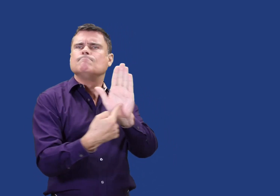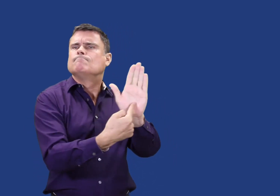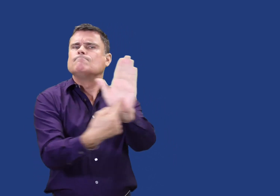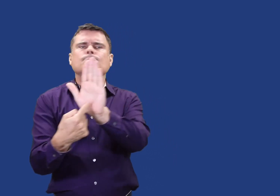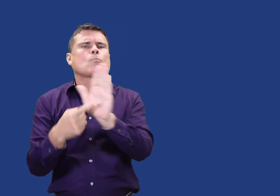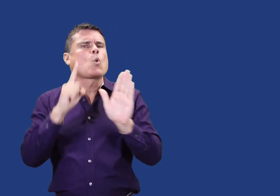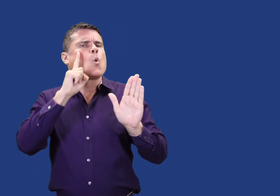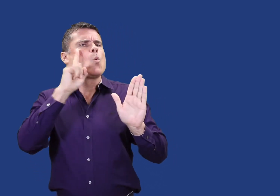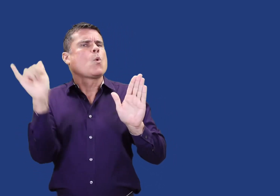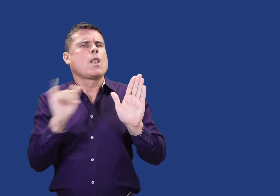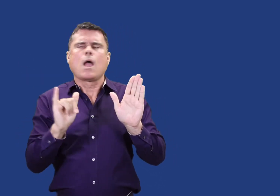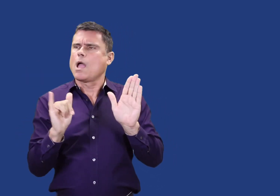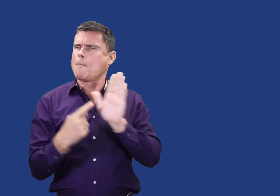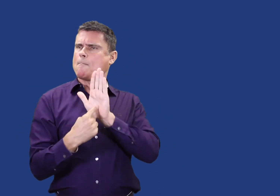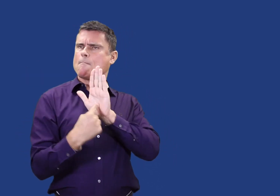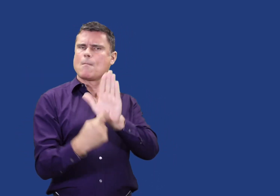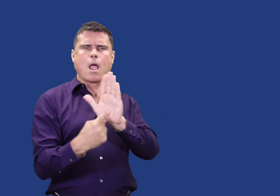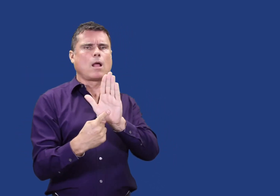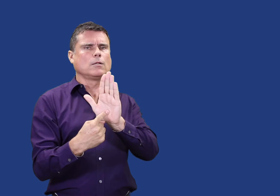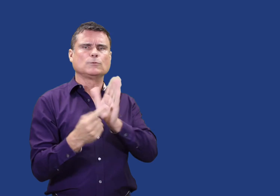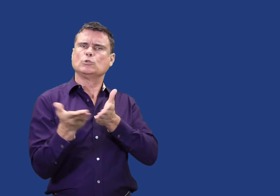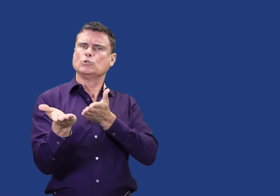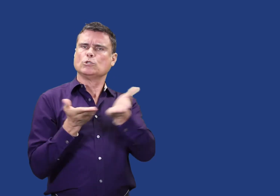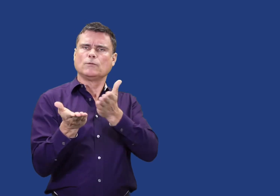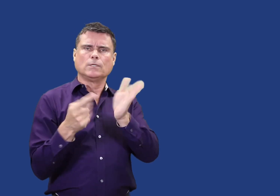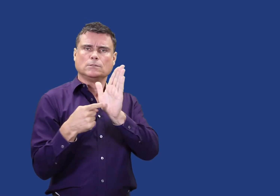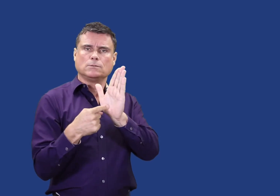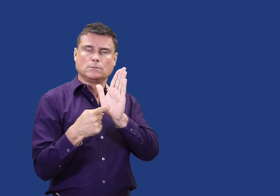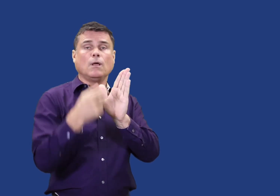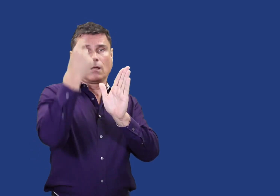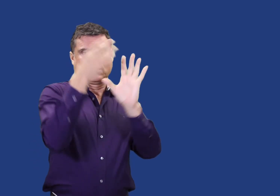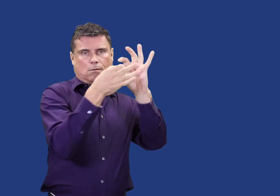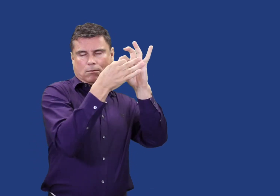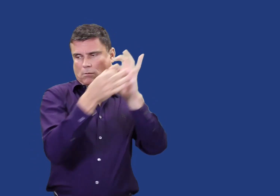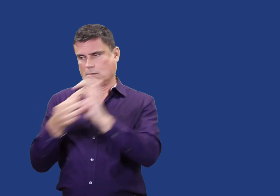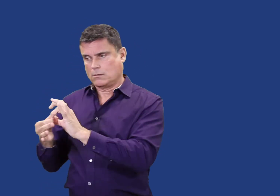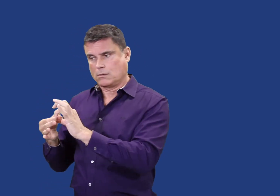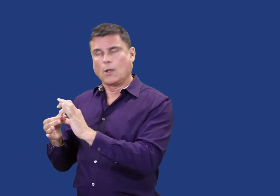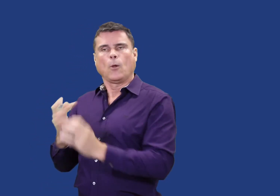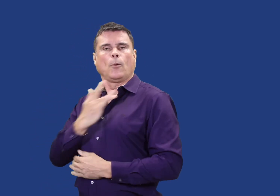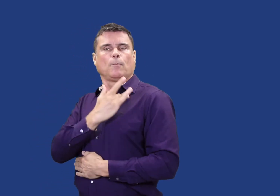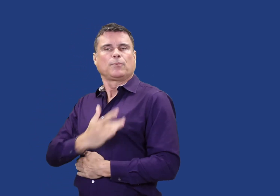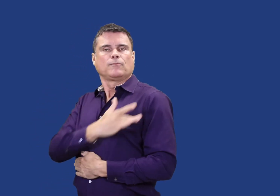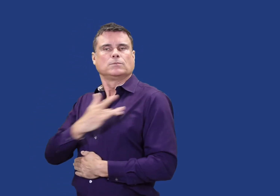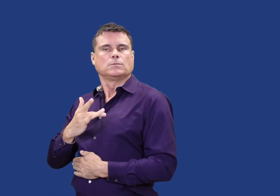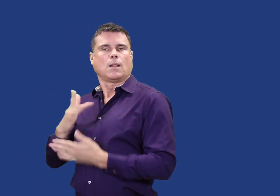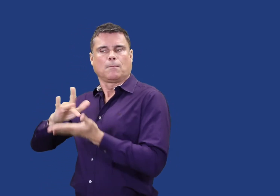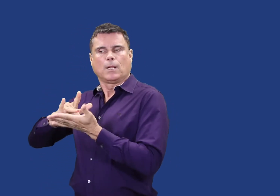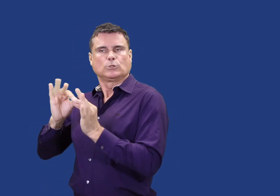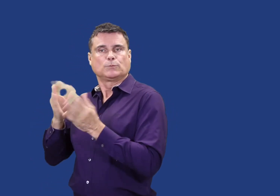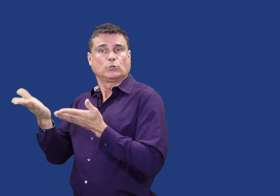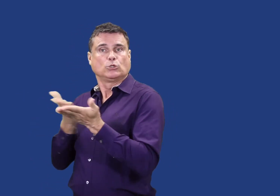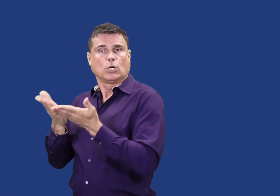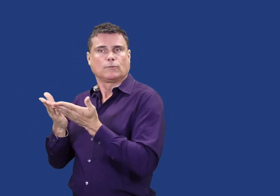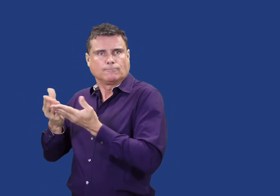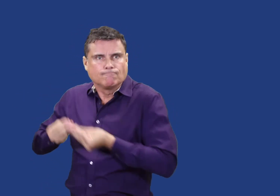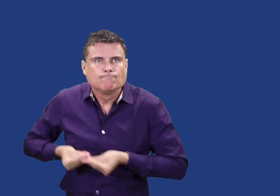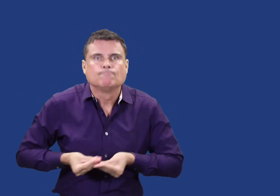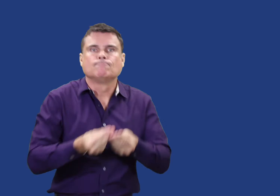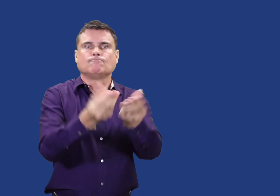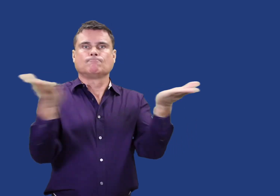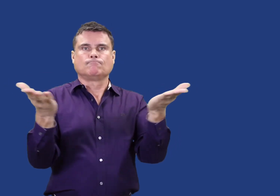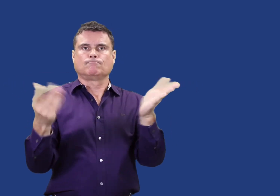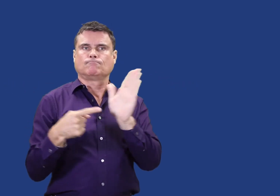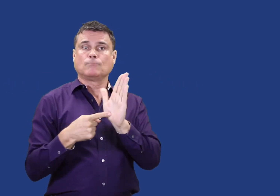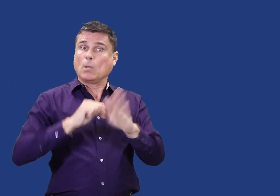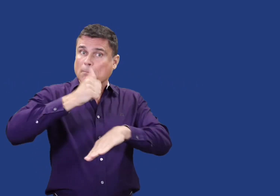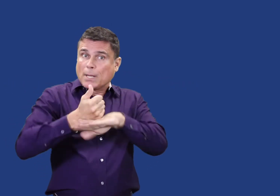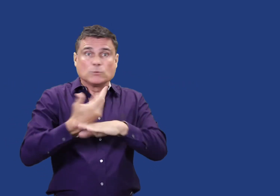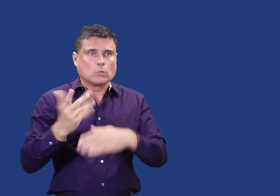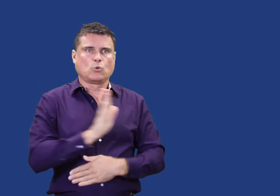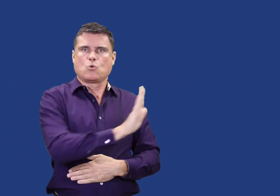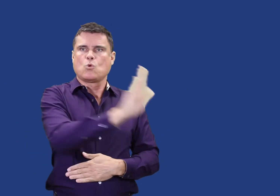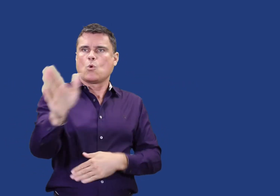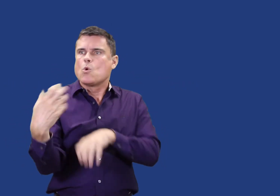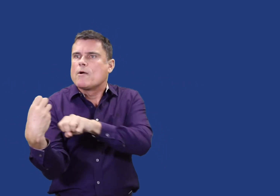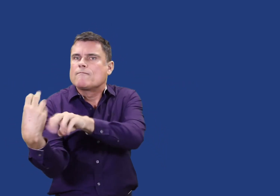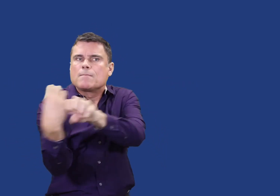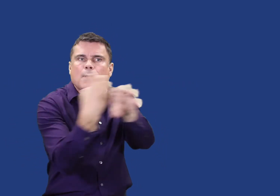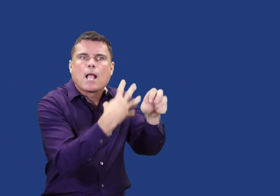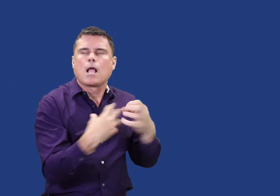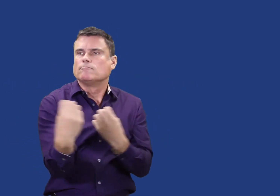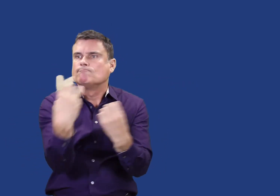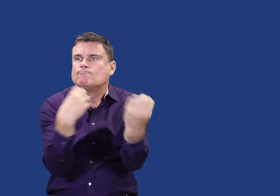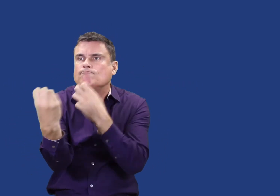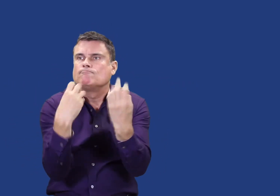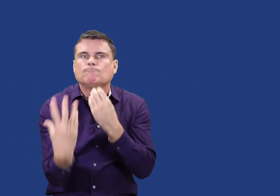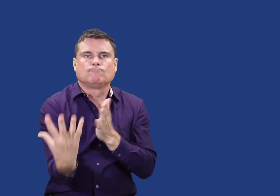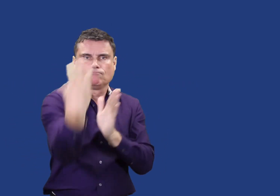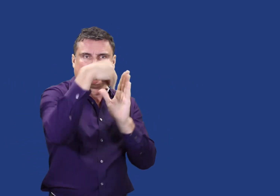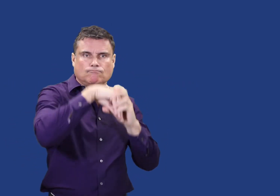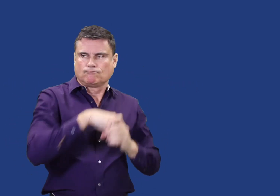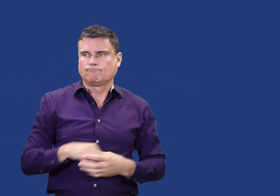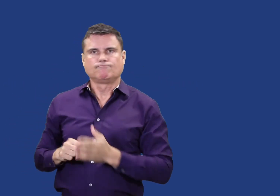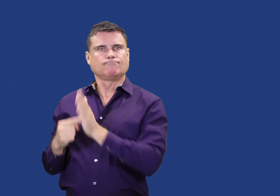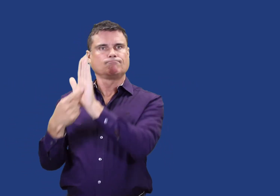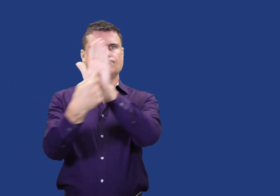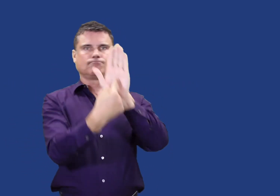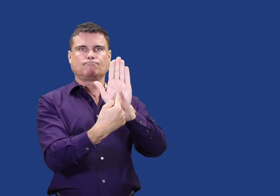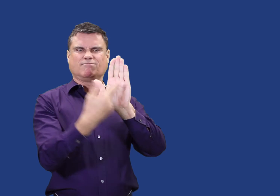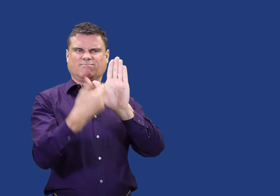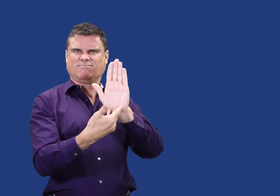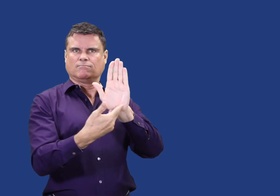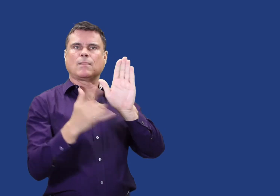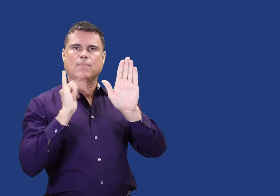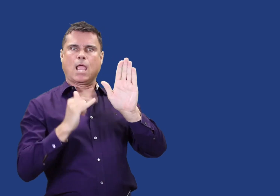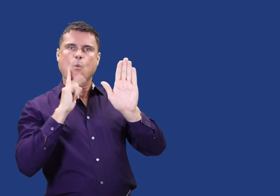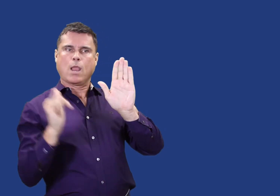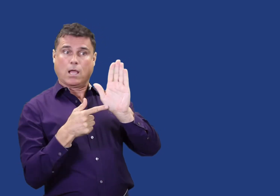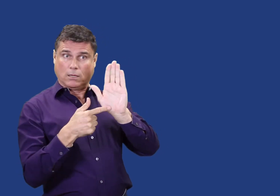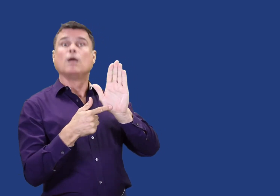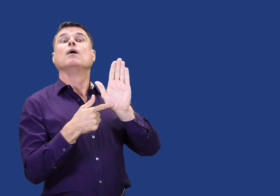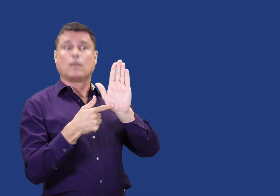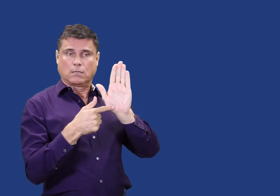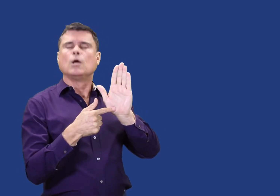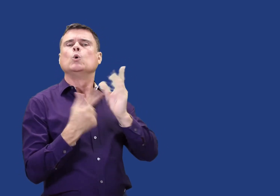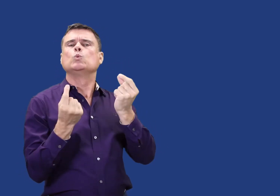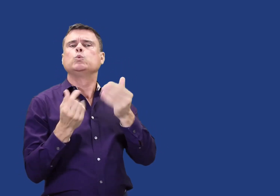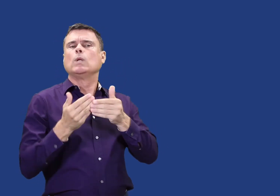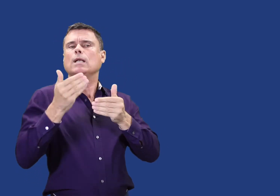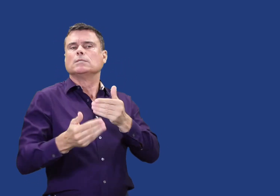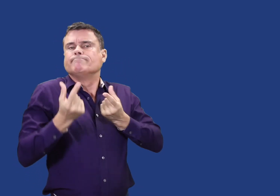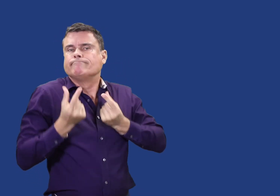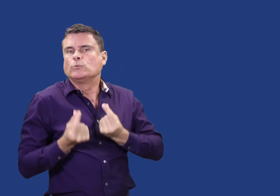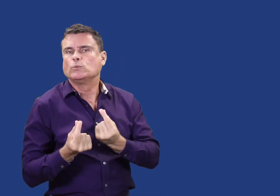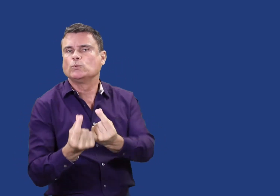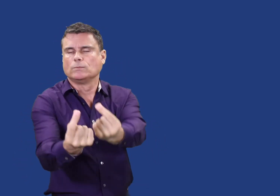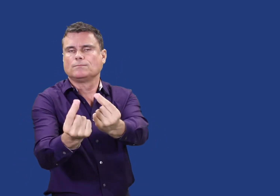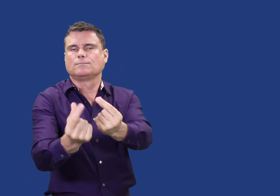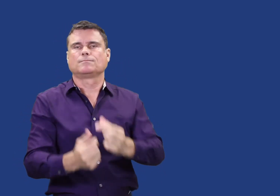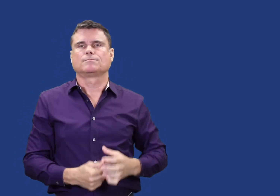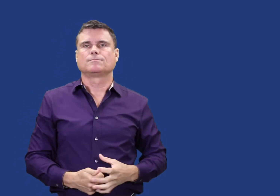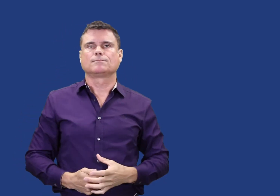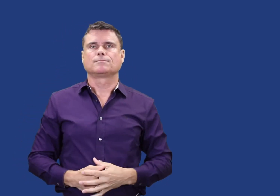AND OUTLINE THE NEXT STEPS FOR THE PROVINCIAL MEDICAL SIGN LANGUAGE INTERPRETING SERVICES.